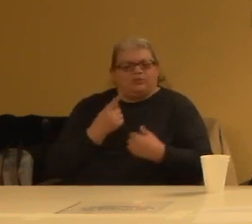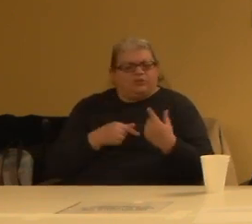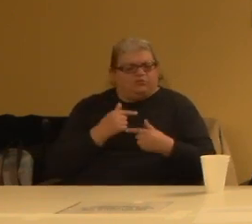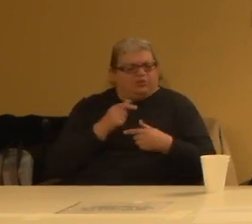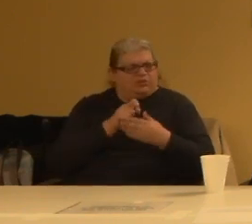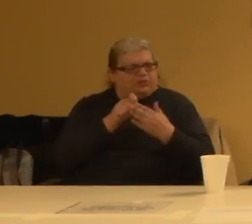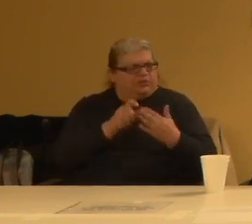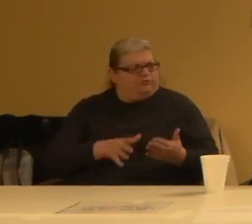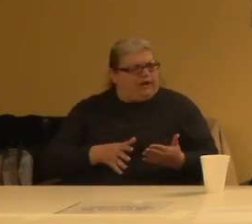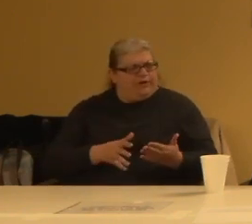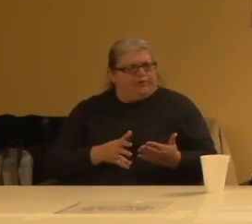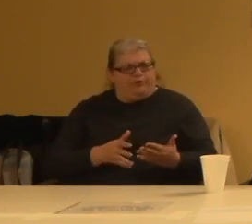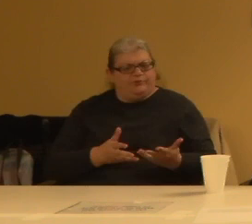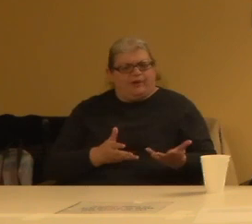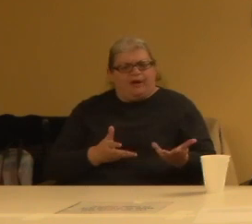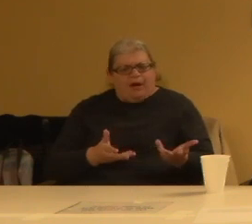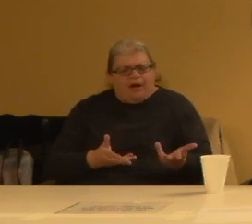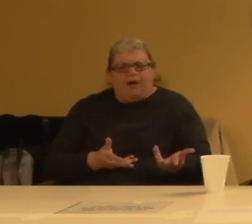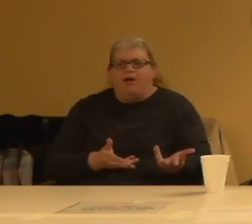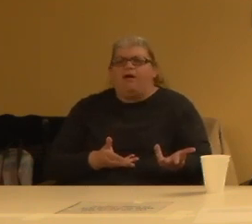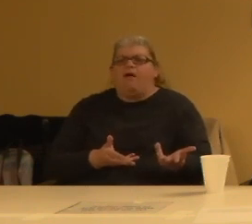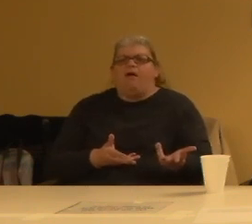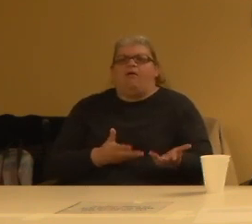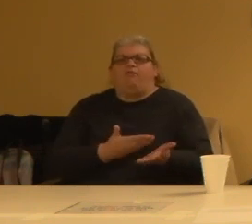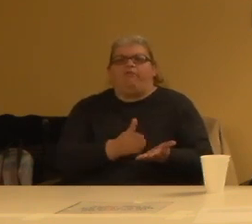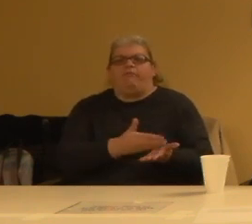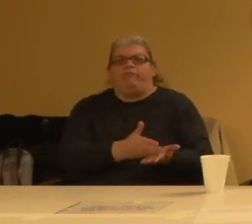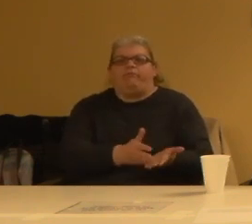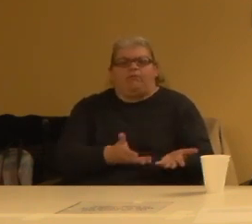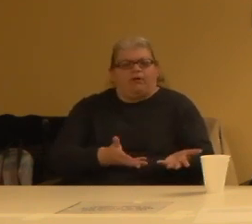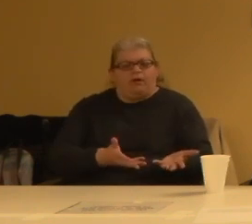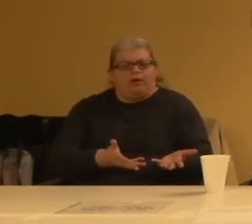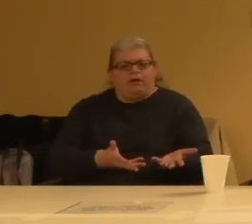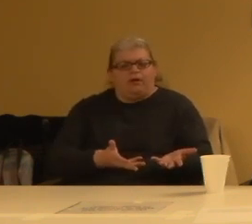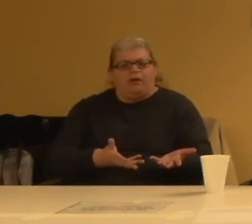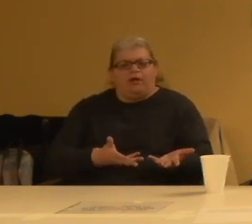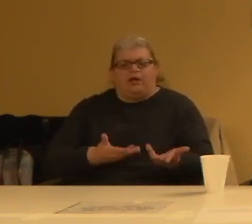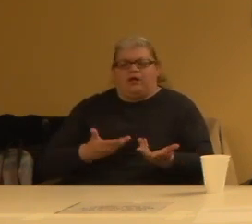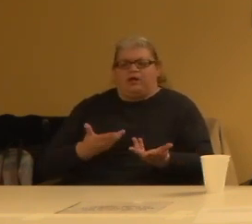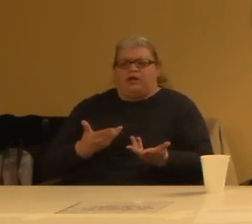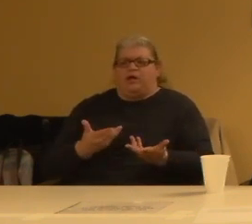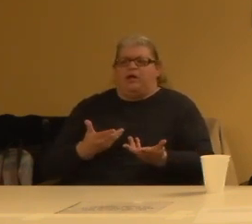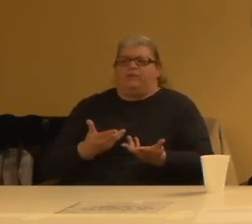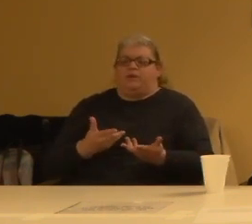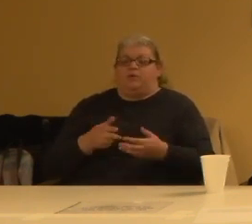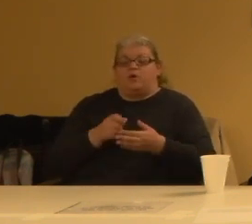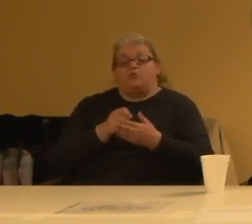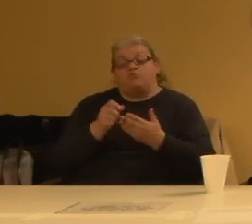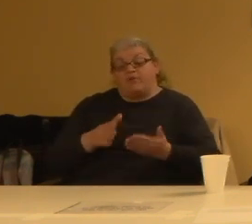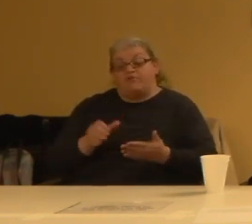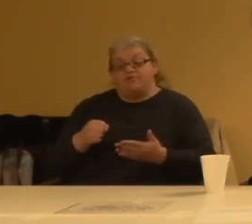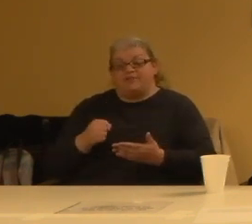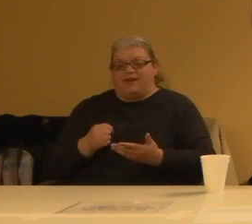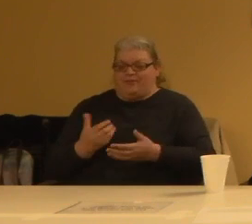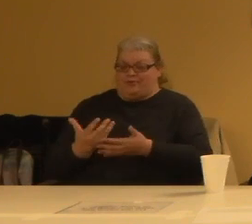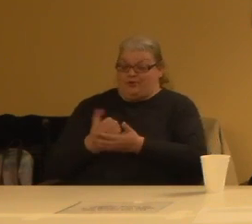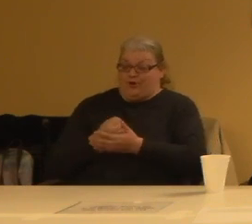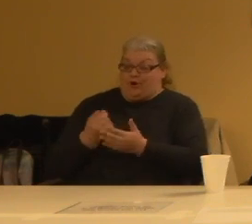and while I am so happy that these writers I love are making media money, that it is not accompanied